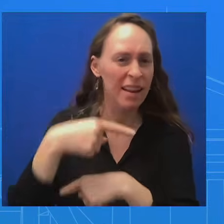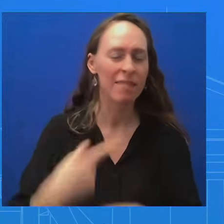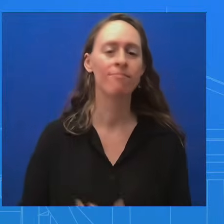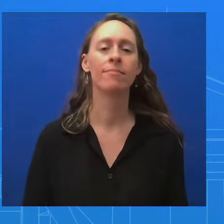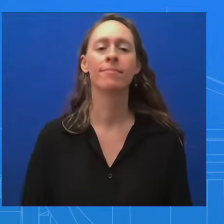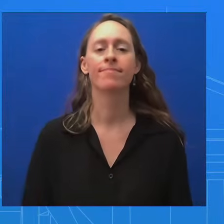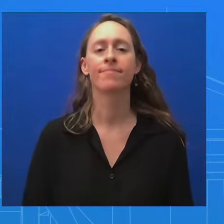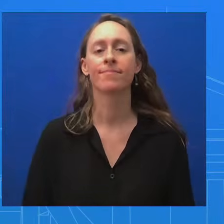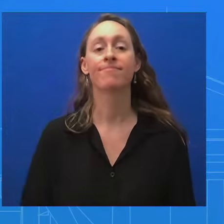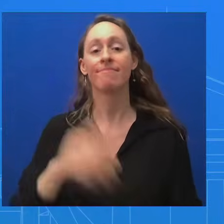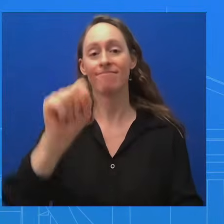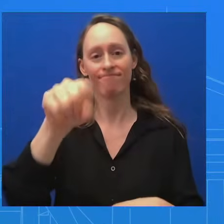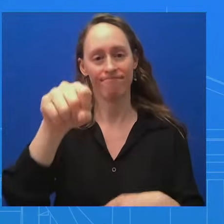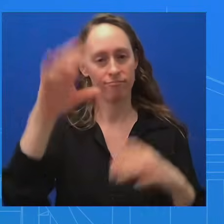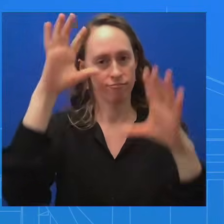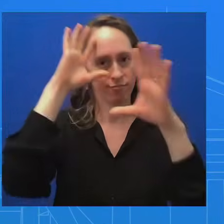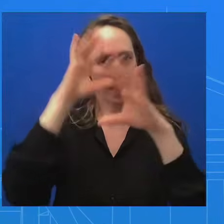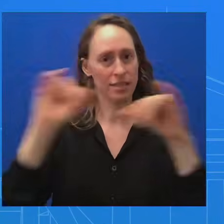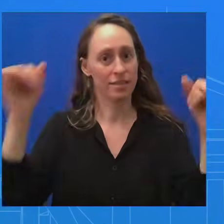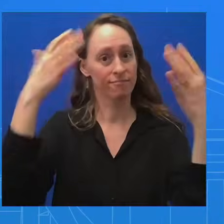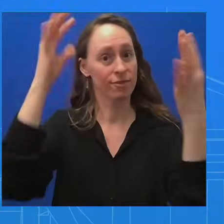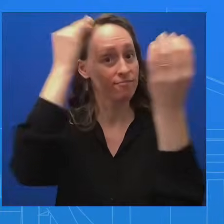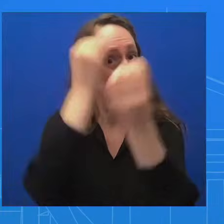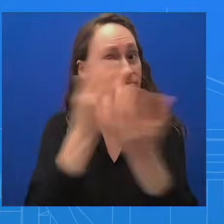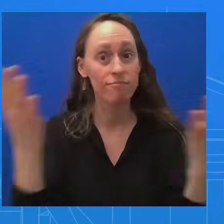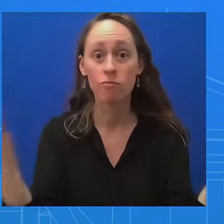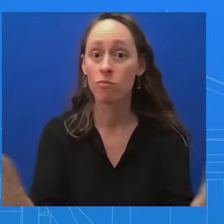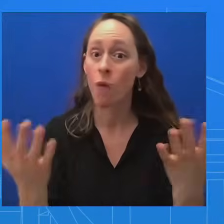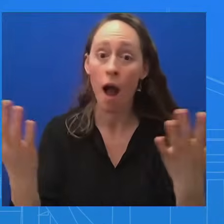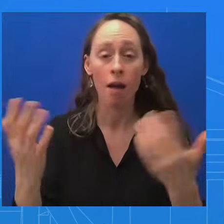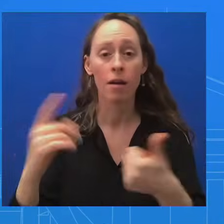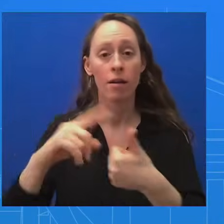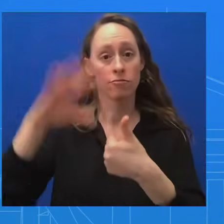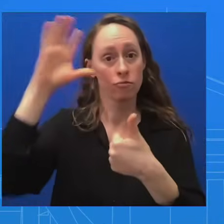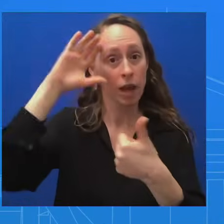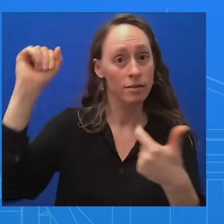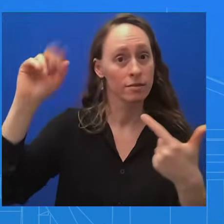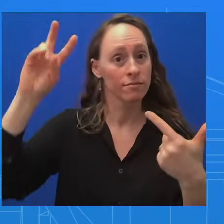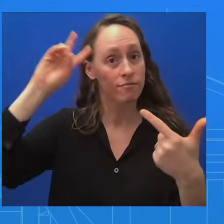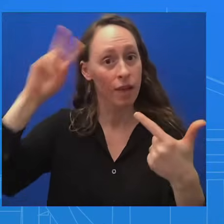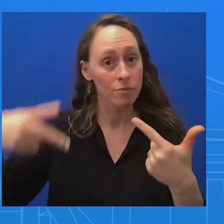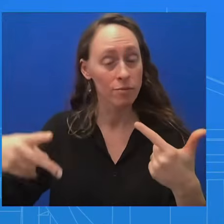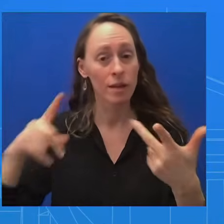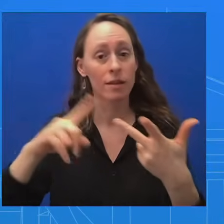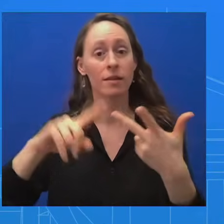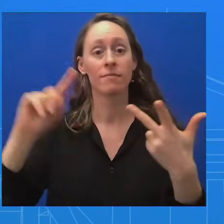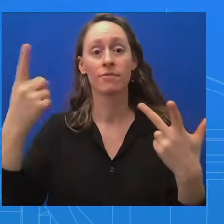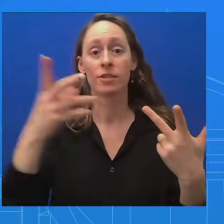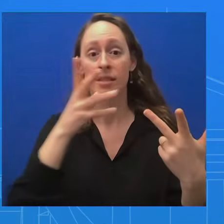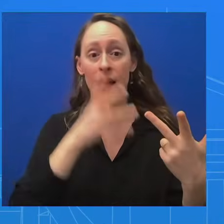are going to do an event on Tuesday as -- and touch on Roe v. Wade. I would refer you to --